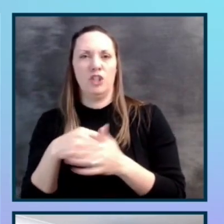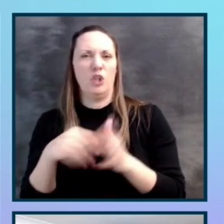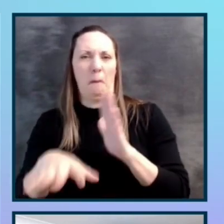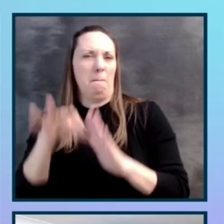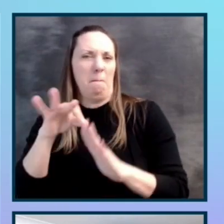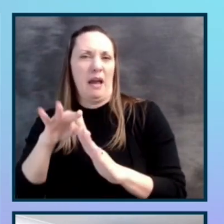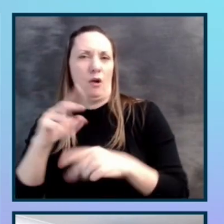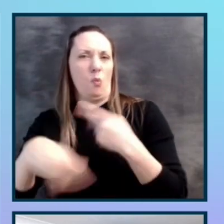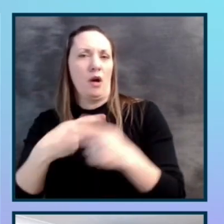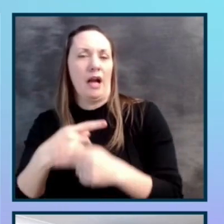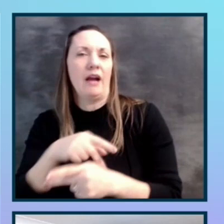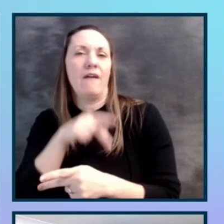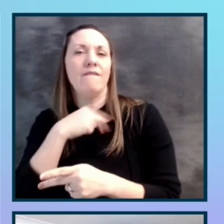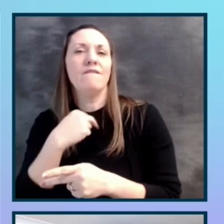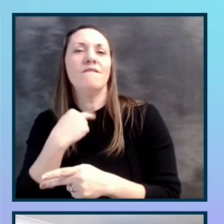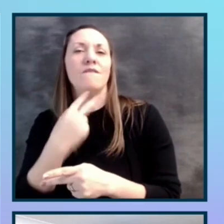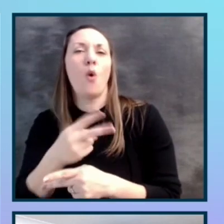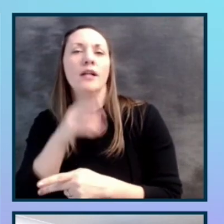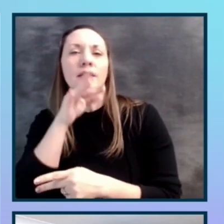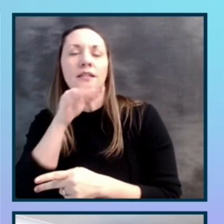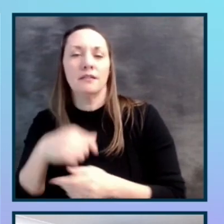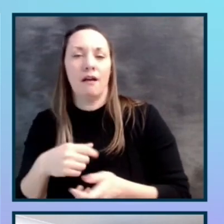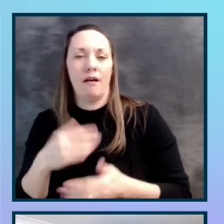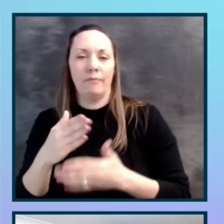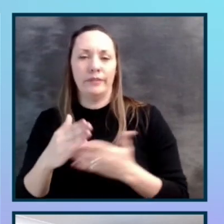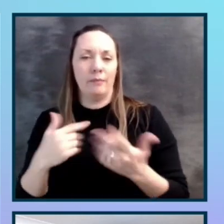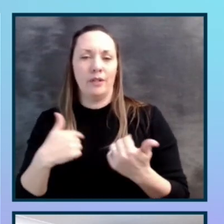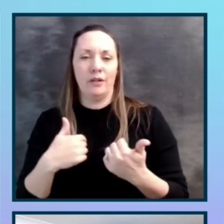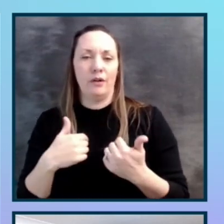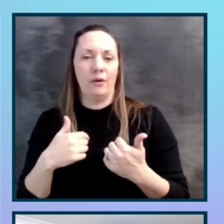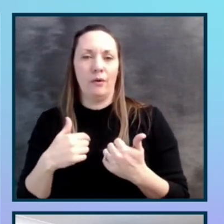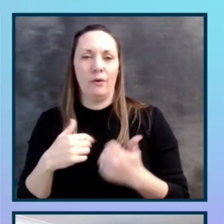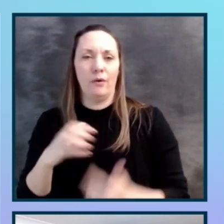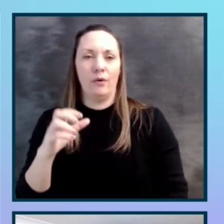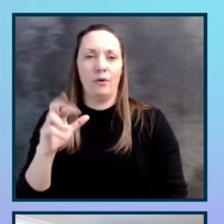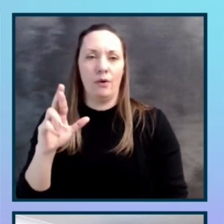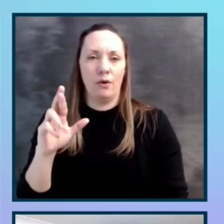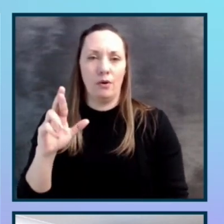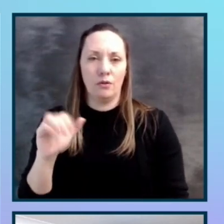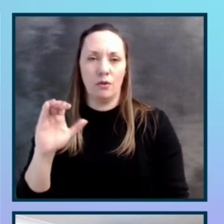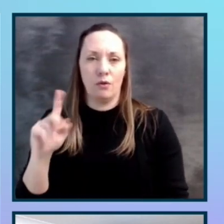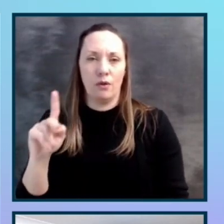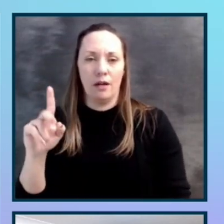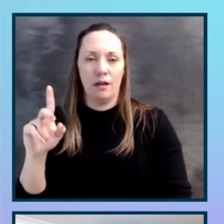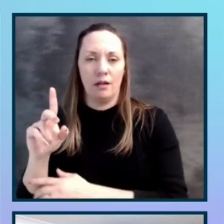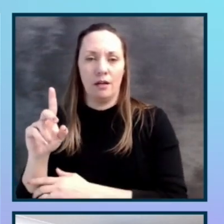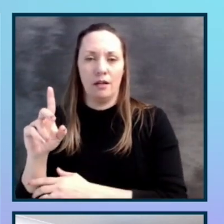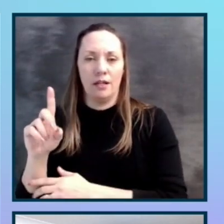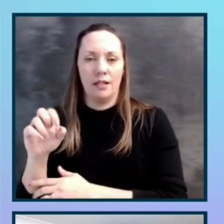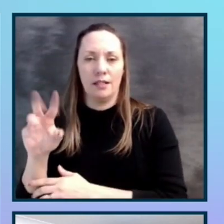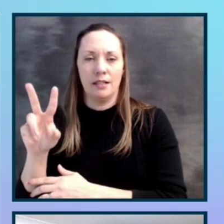amongst many other things. So titles like, you know, Crackdown3, Forza Horizon five, Gear-5,